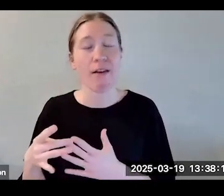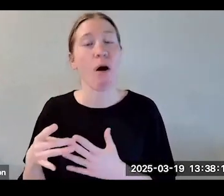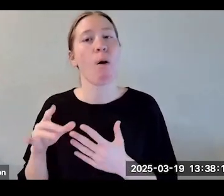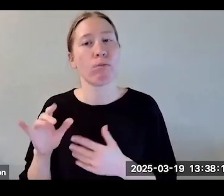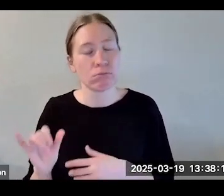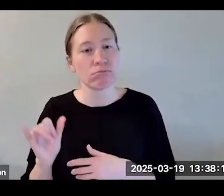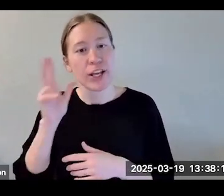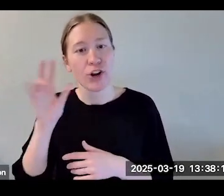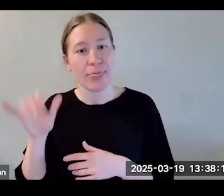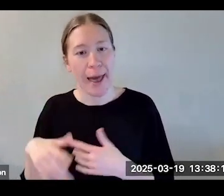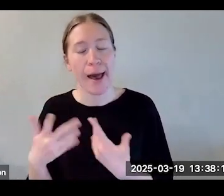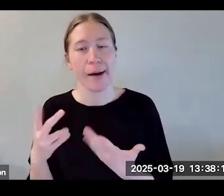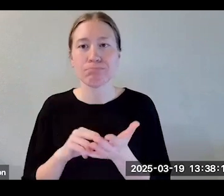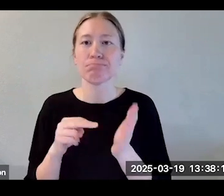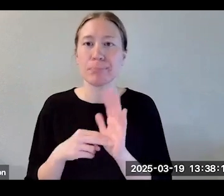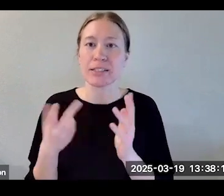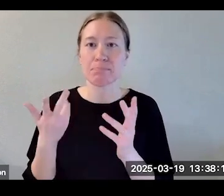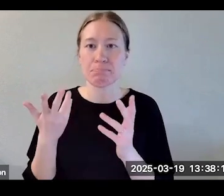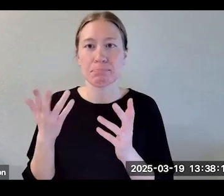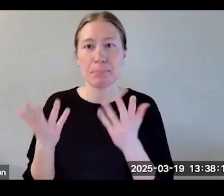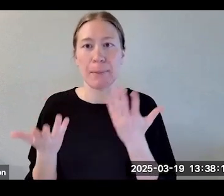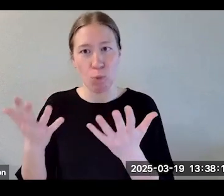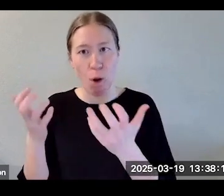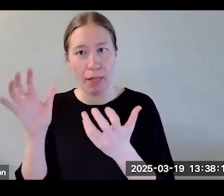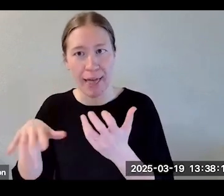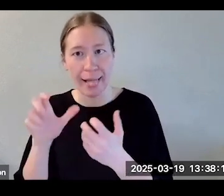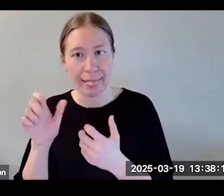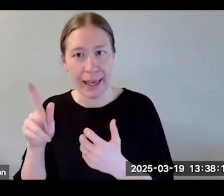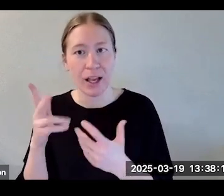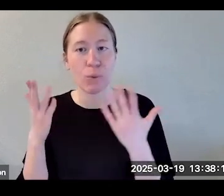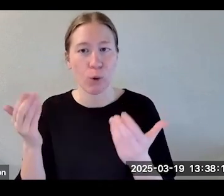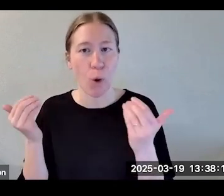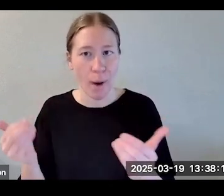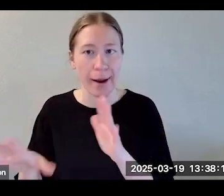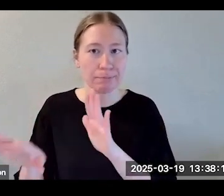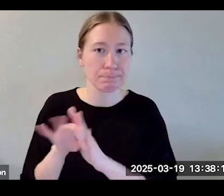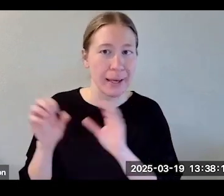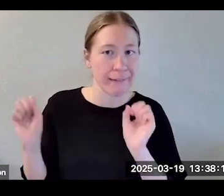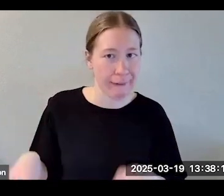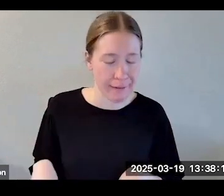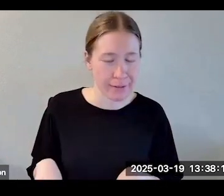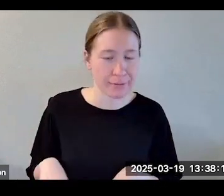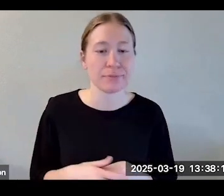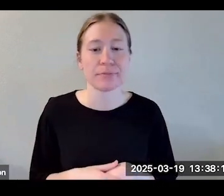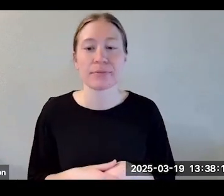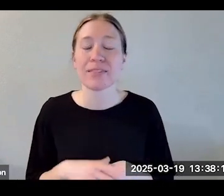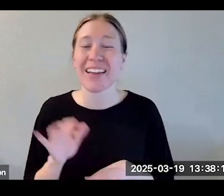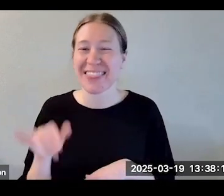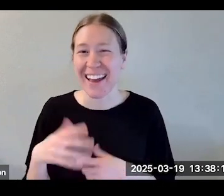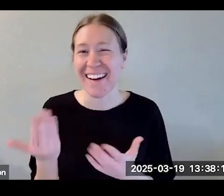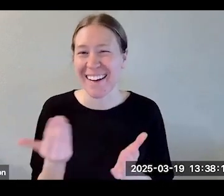they can just interact with that link at that point in time. Also, this is one of those universal design areas